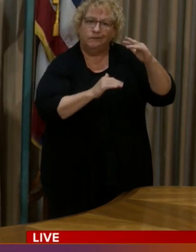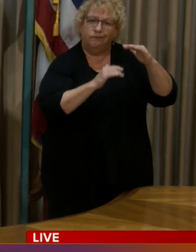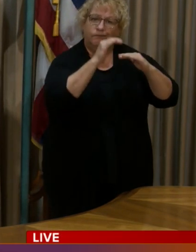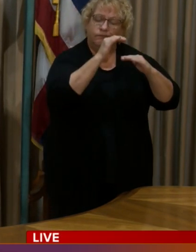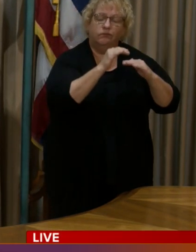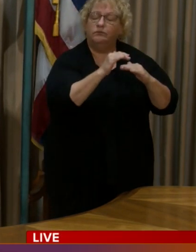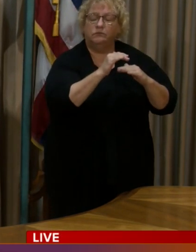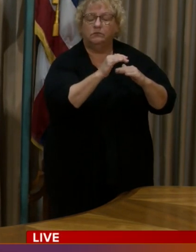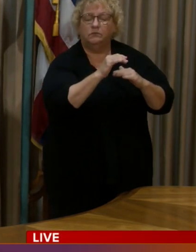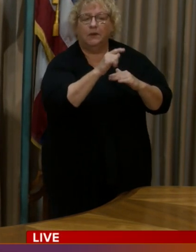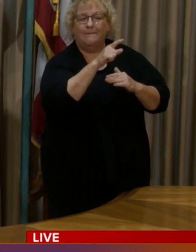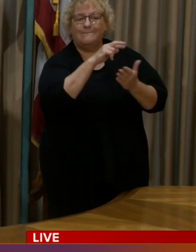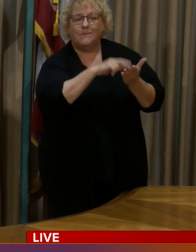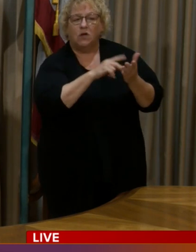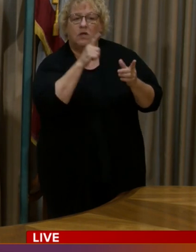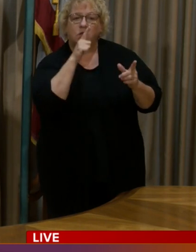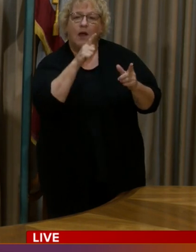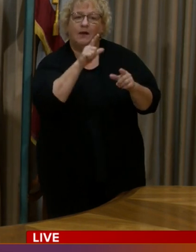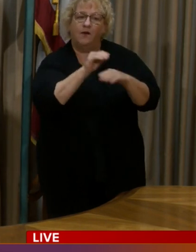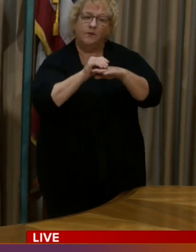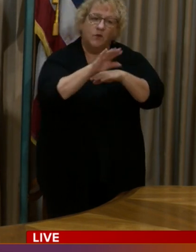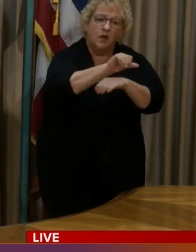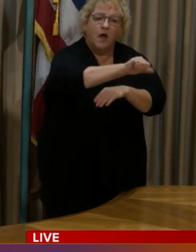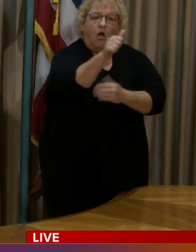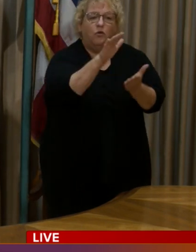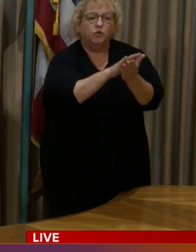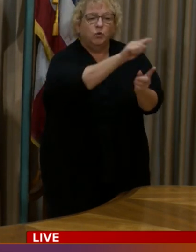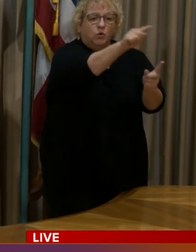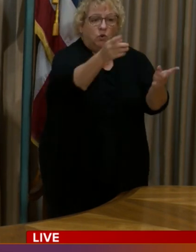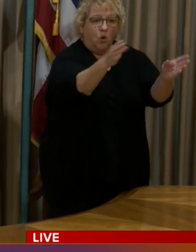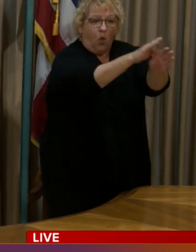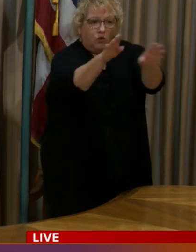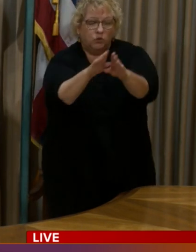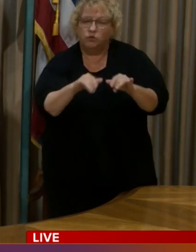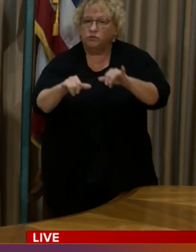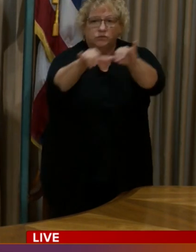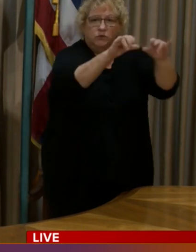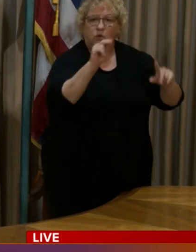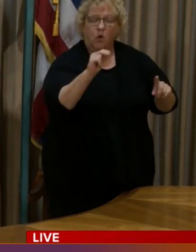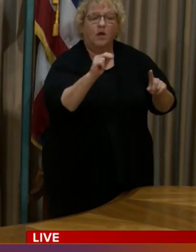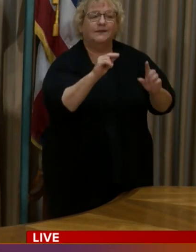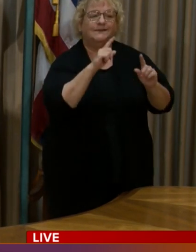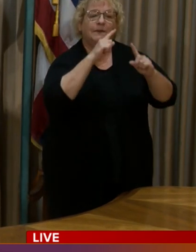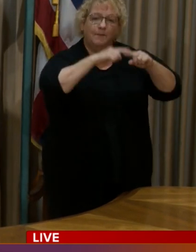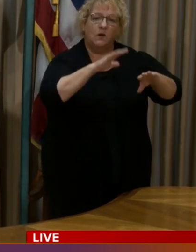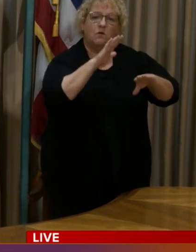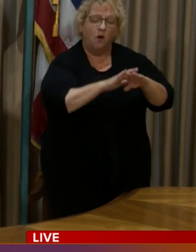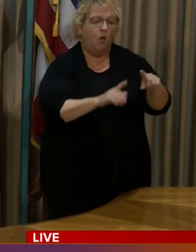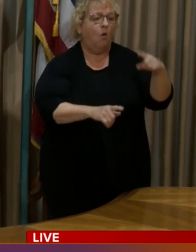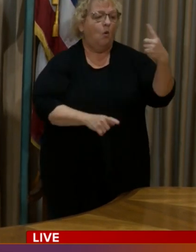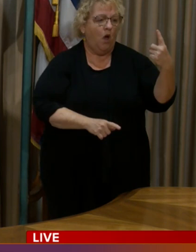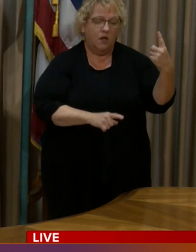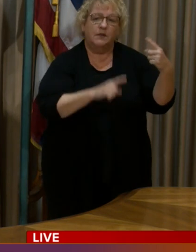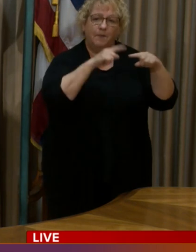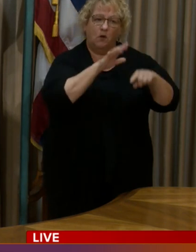CLOSE WHETHER PRECAUTIONARY CLOSING OR IT'S A CLOSER TO CLOSING FROM VERIFIED DATA DOES NOT NECESSARILY TRIGGER ALL THE